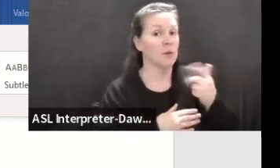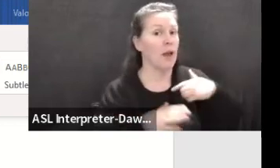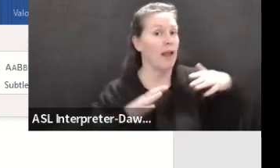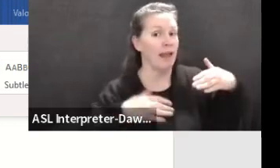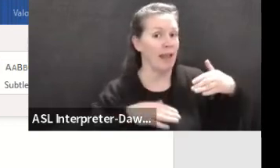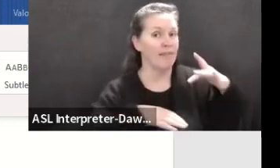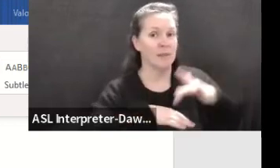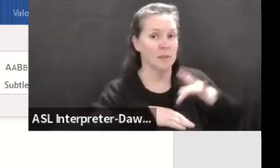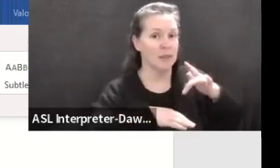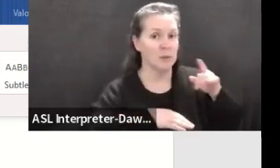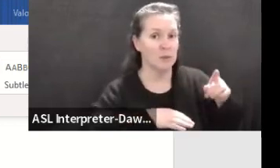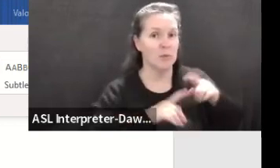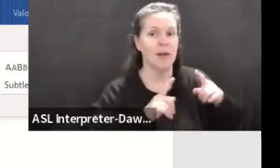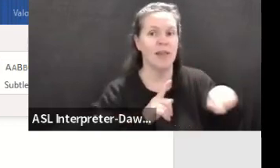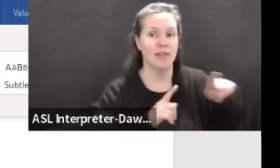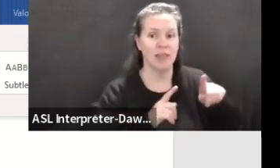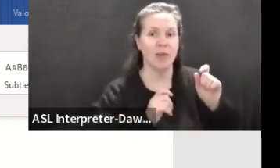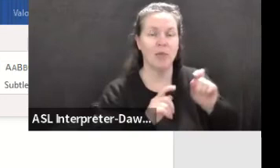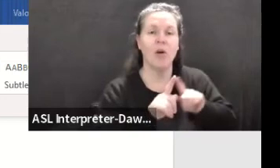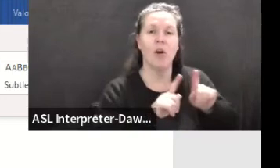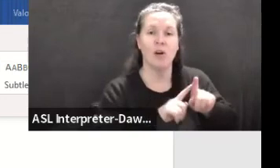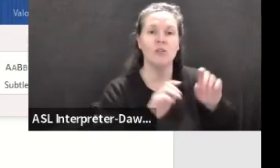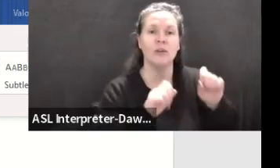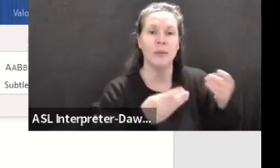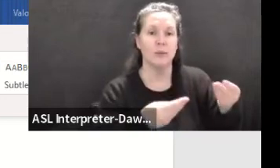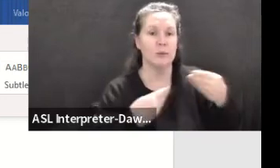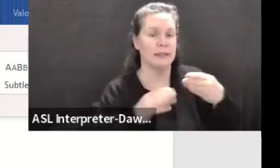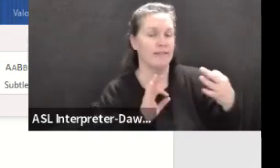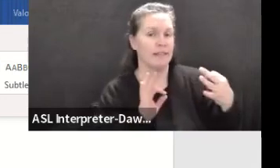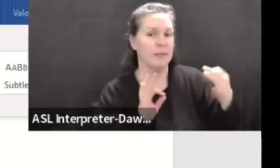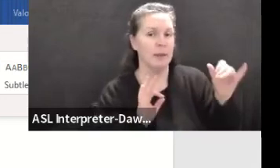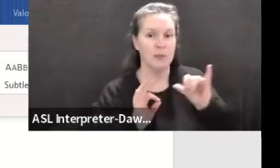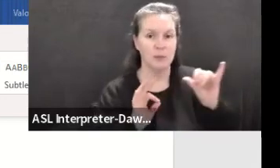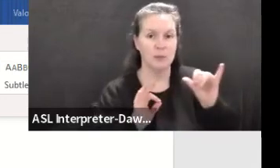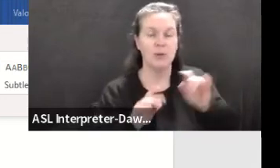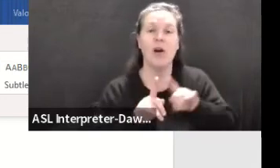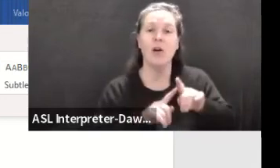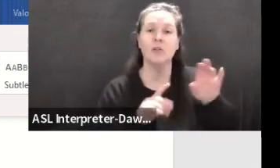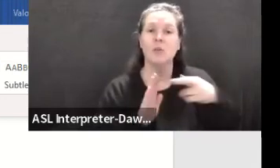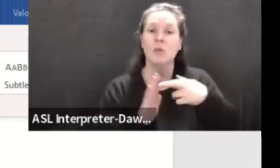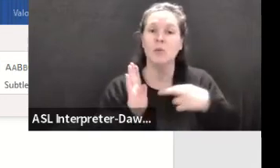but they were also able to give some feedback. And also the rules are quite different.